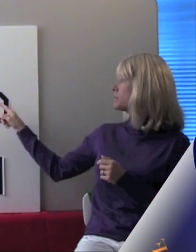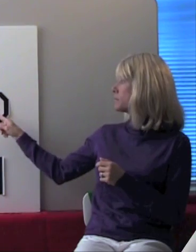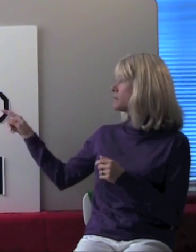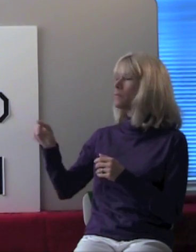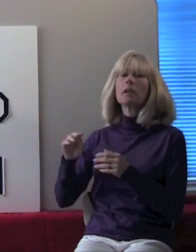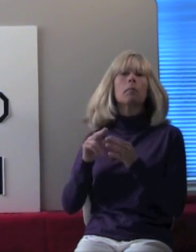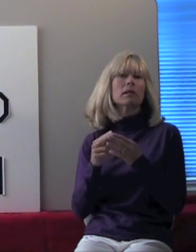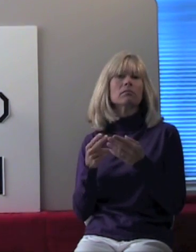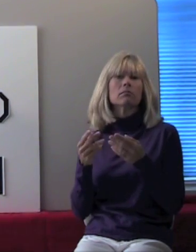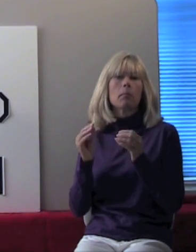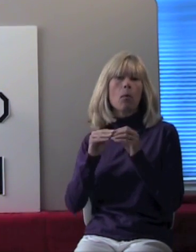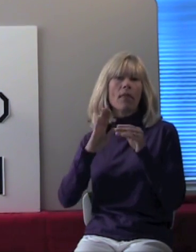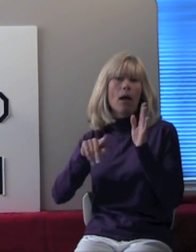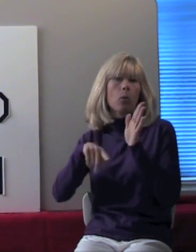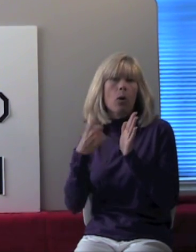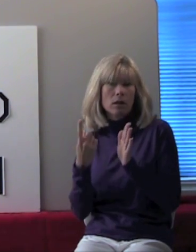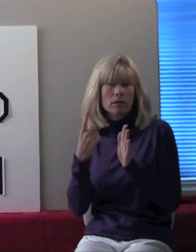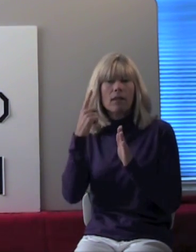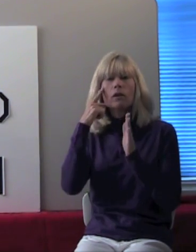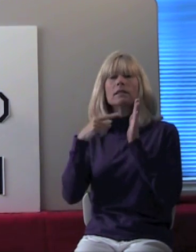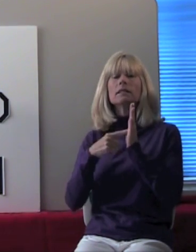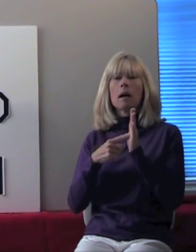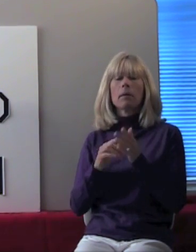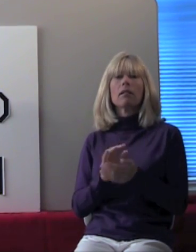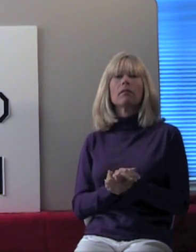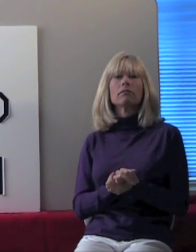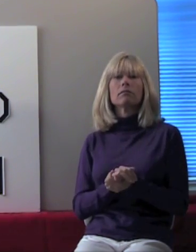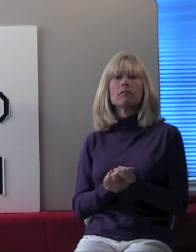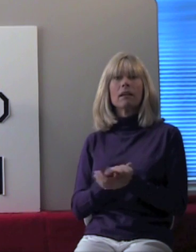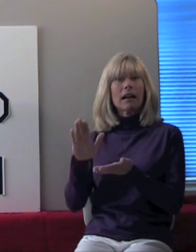The Repeated Brush Contact means the brush is done more than once.